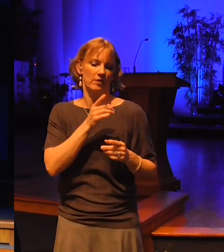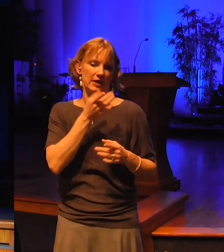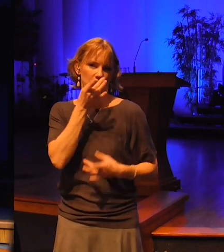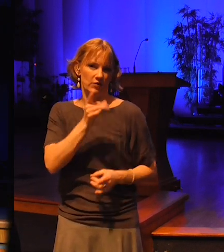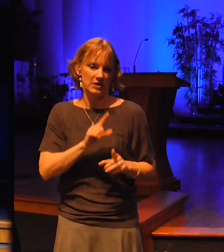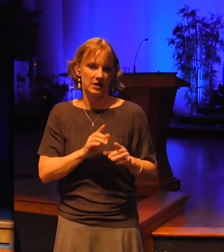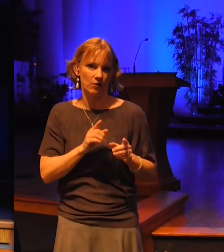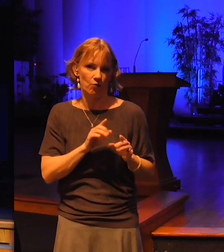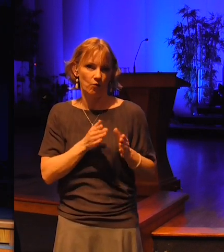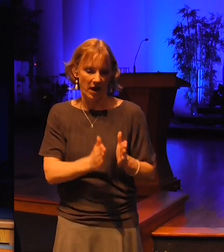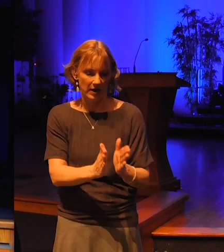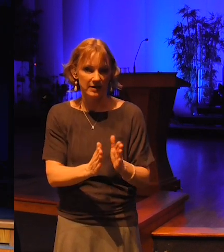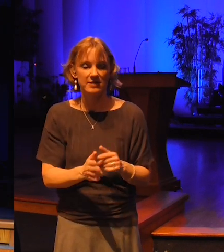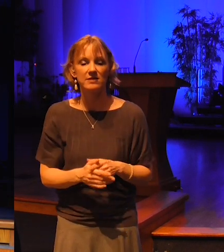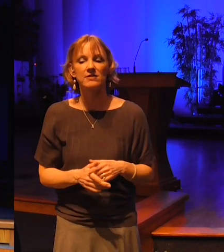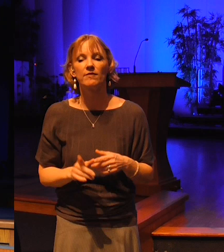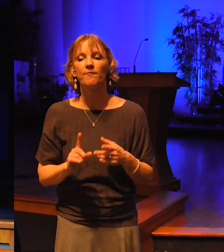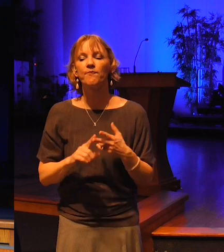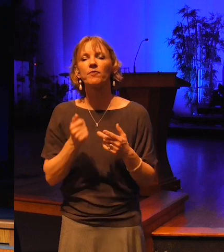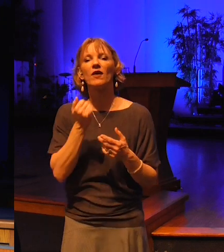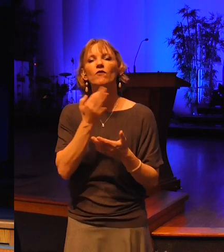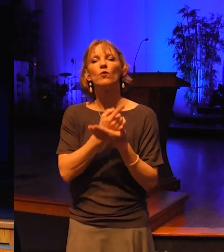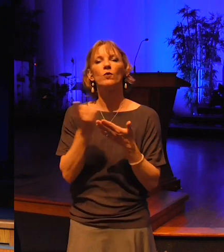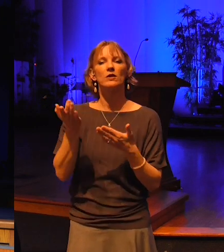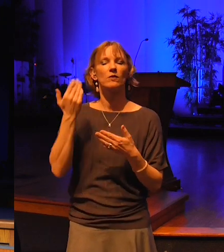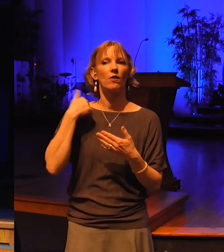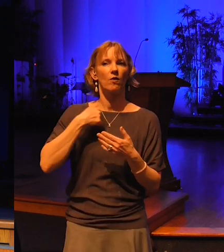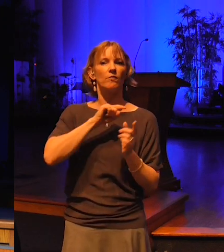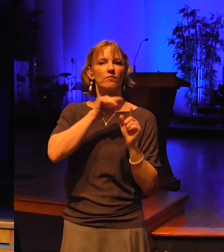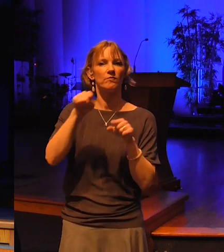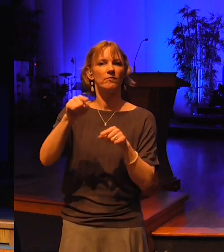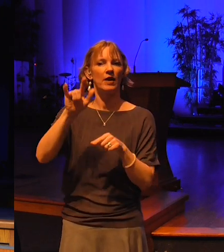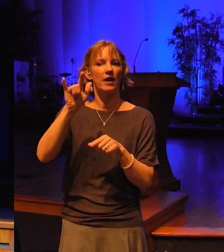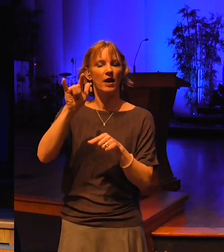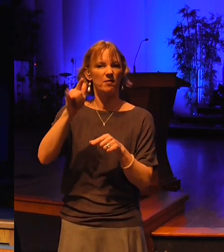i was at the airport a few weeks ago just about to board the plane and you know we